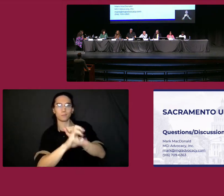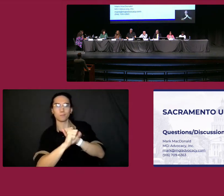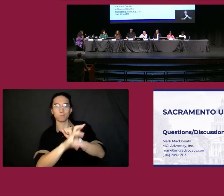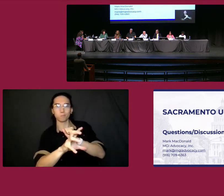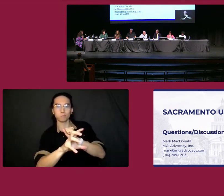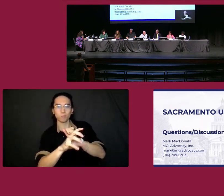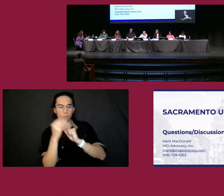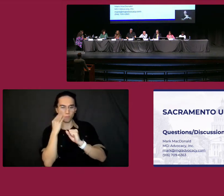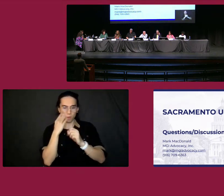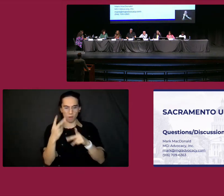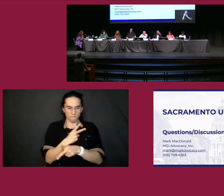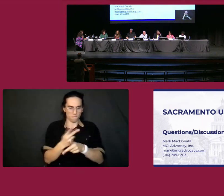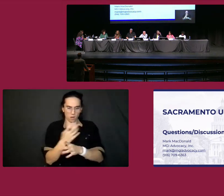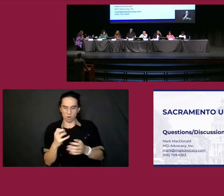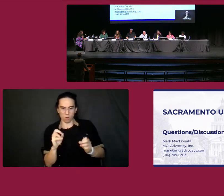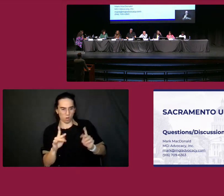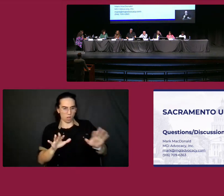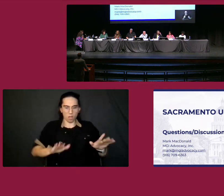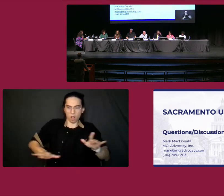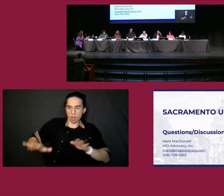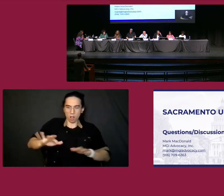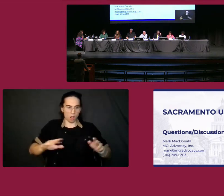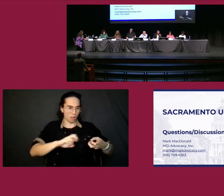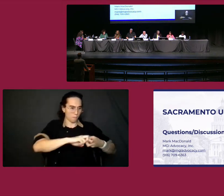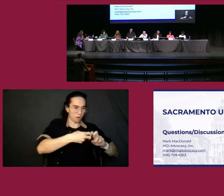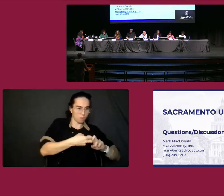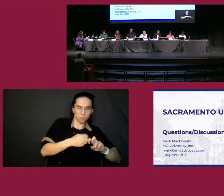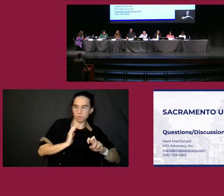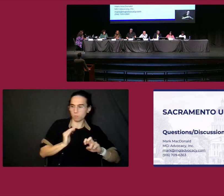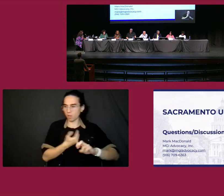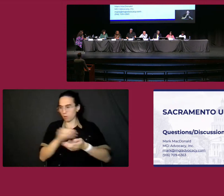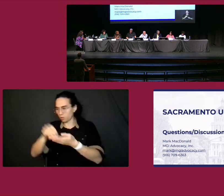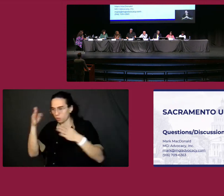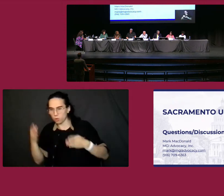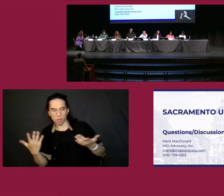to know who our target audiences should be. Yeah. Thank you. Does the